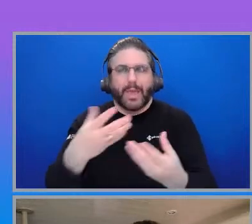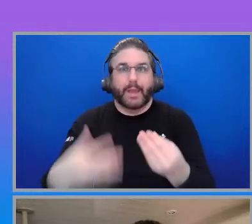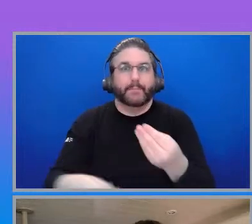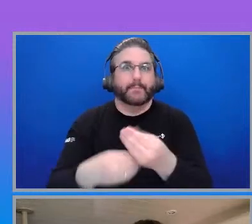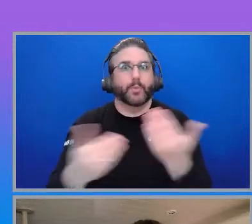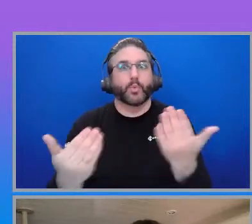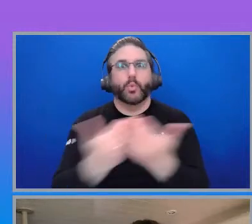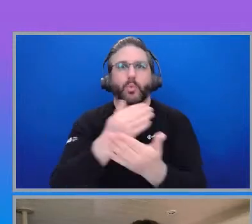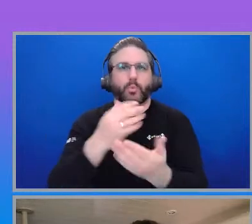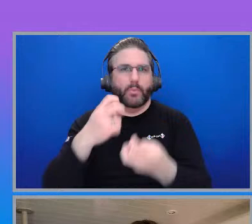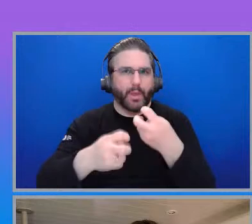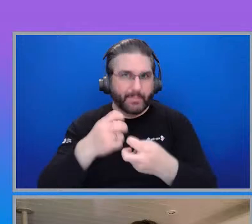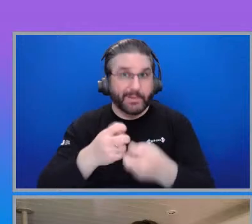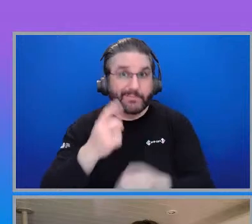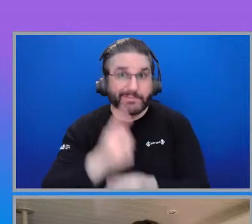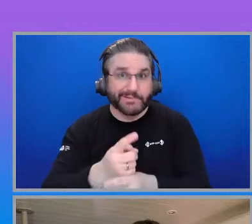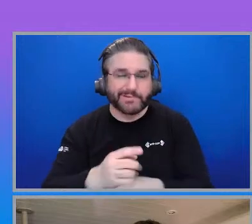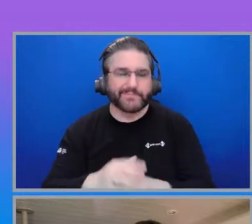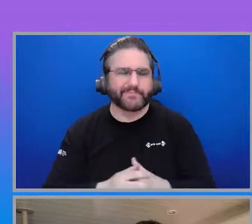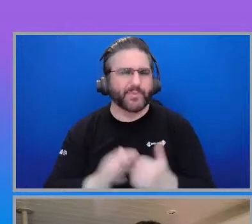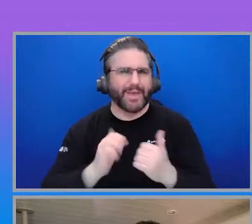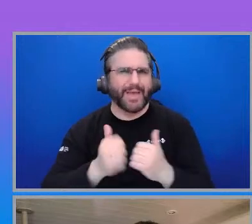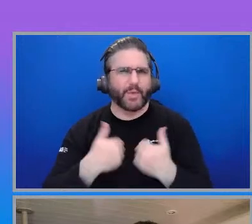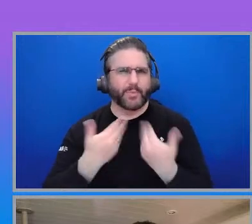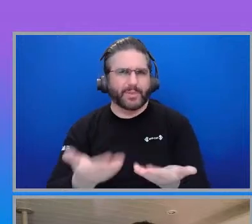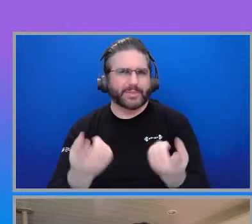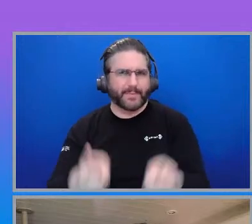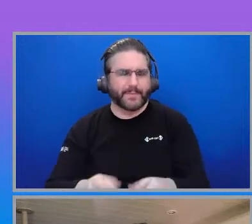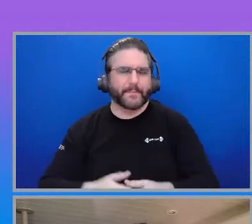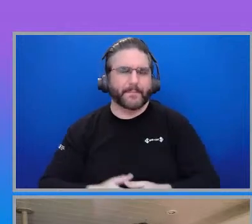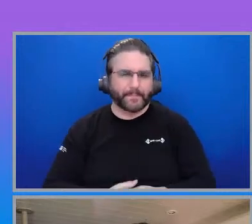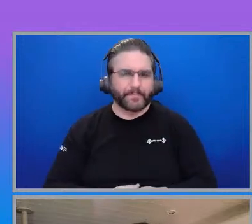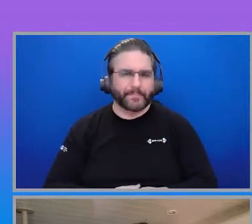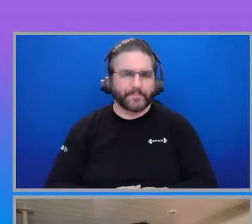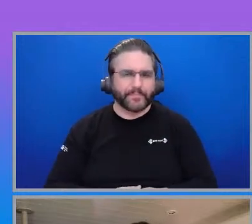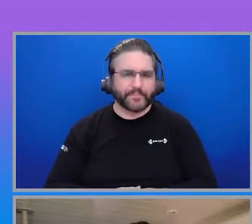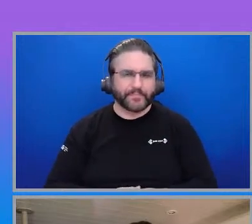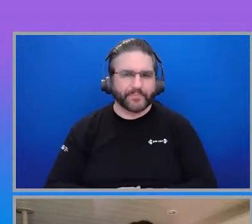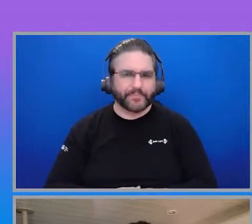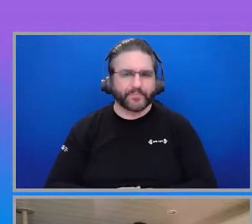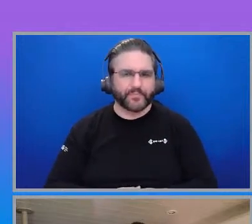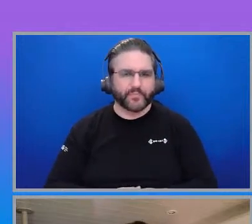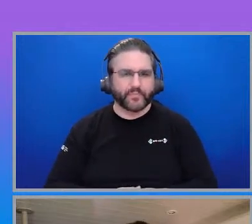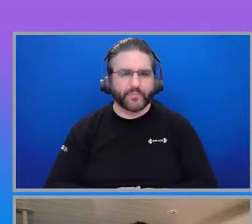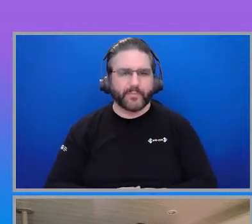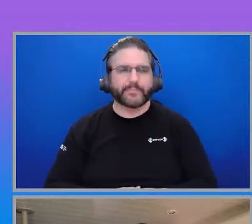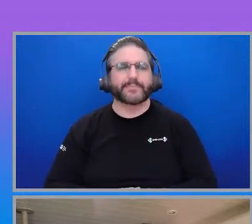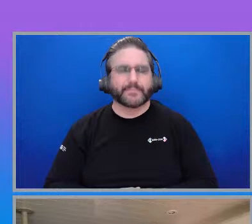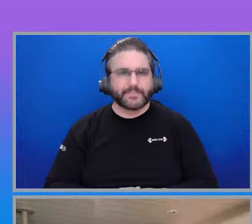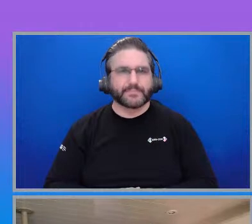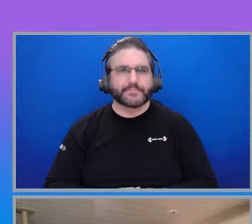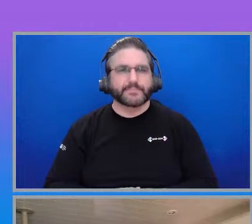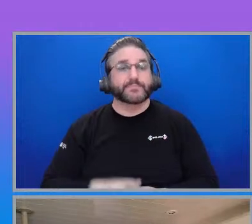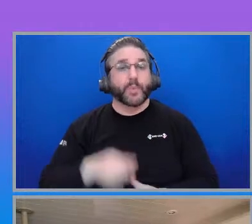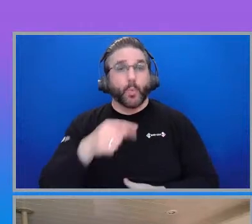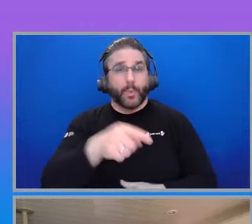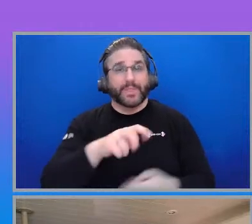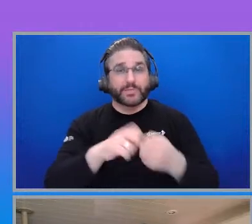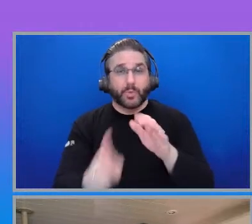or cause another class of problems with what we're doing.